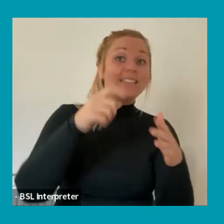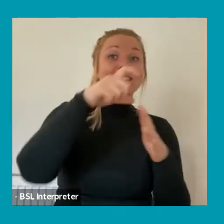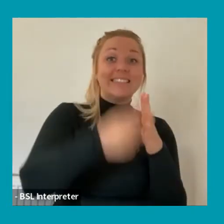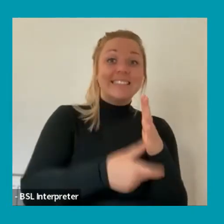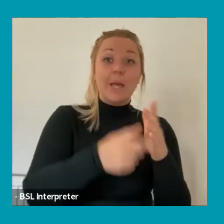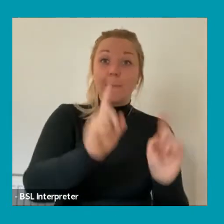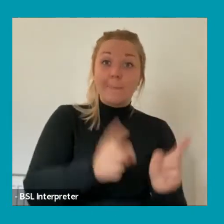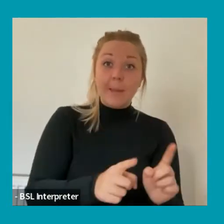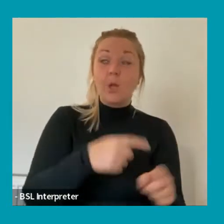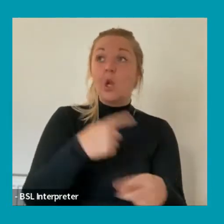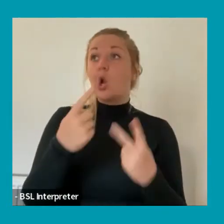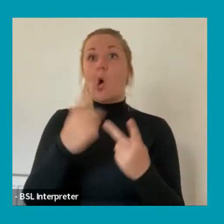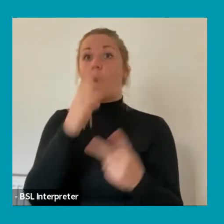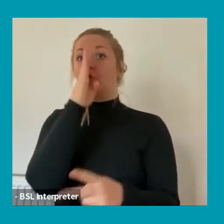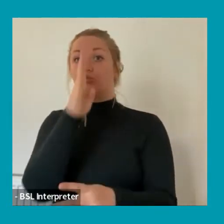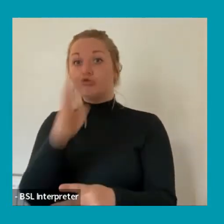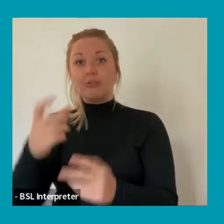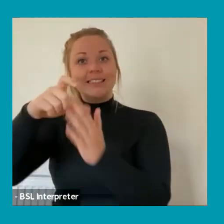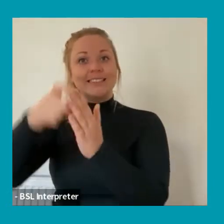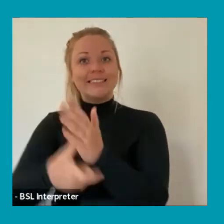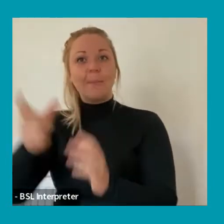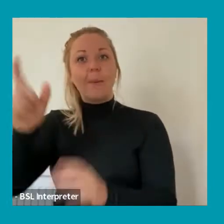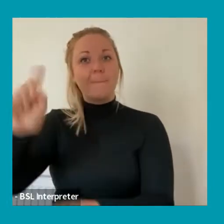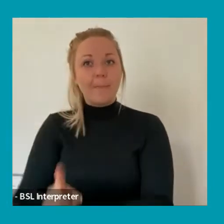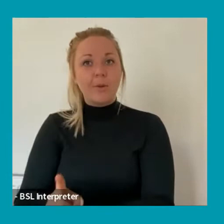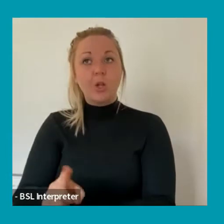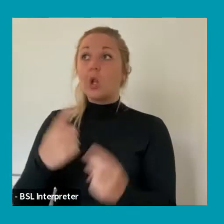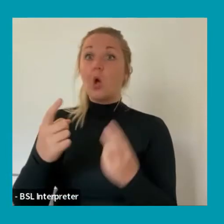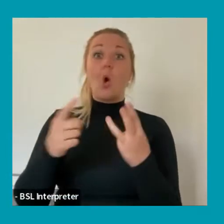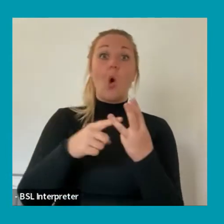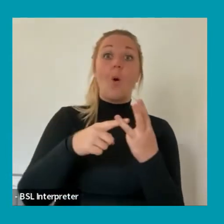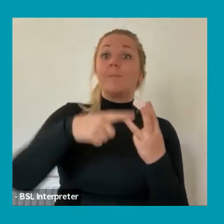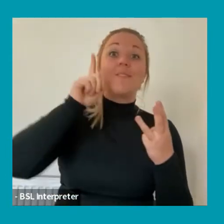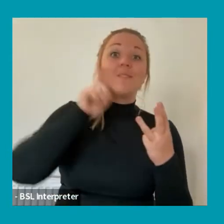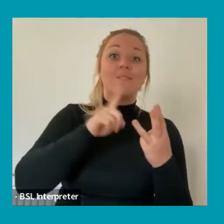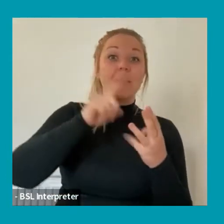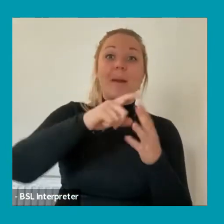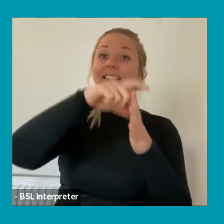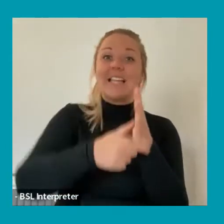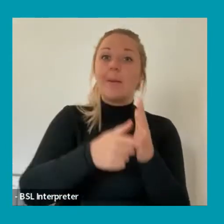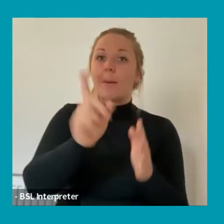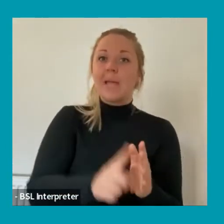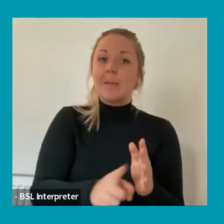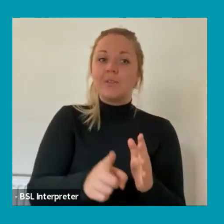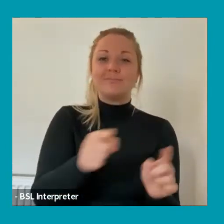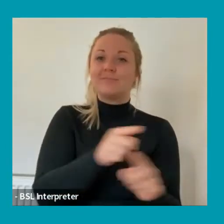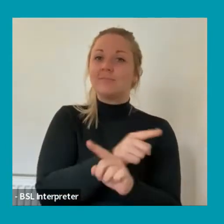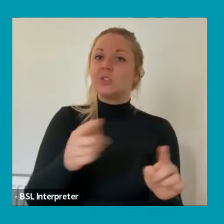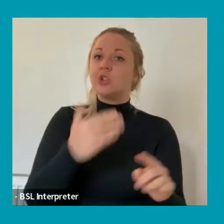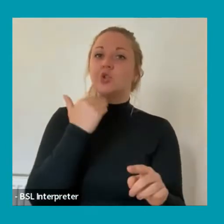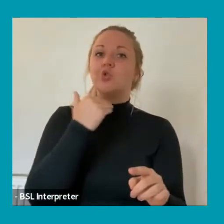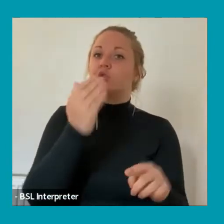straight, disabled people or female disabled people, and still not have the lived experience of our candidates, because they will be all